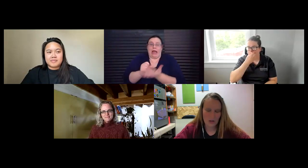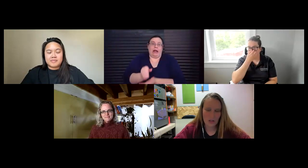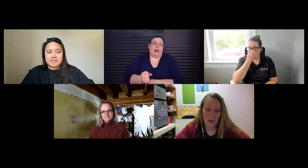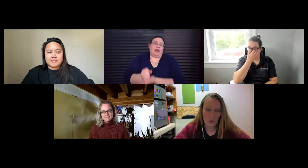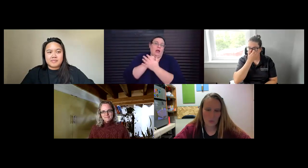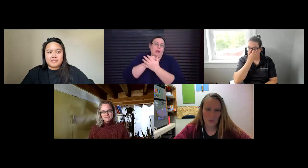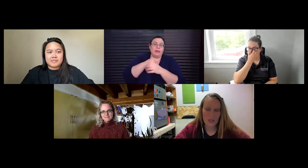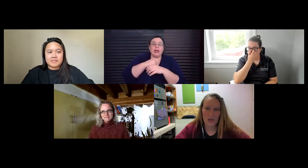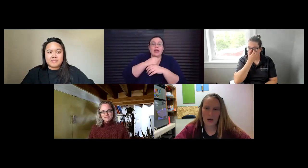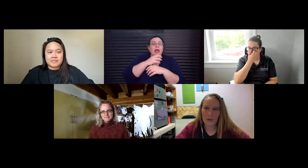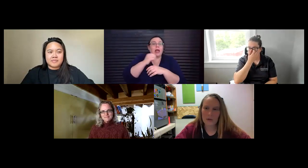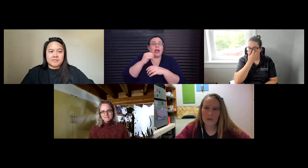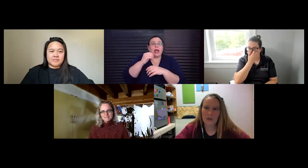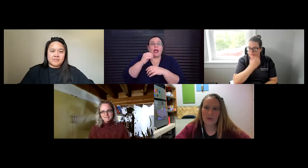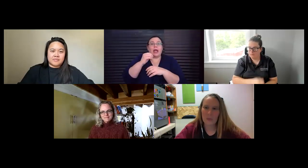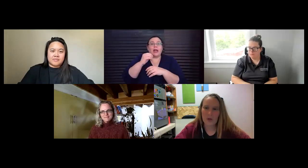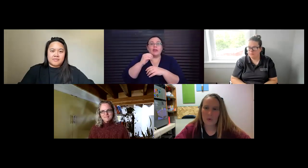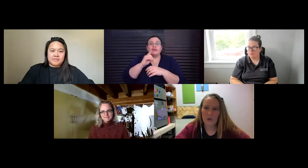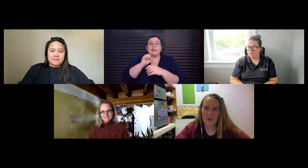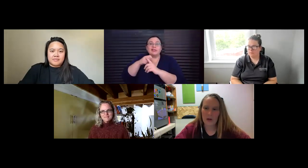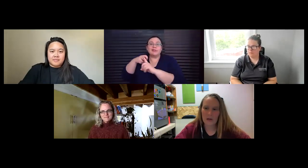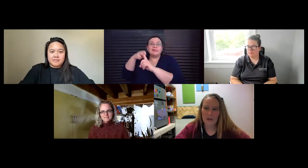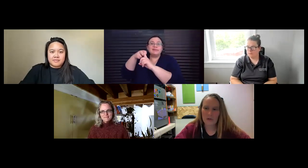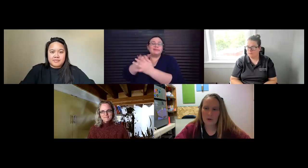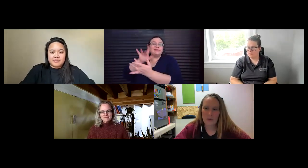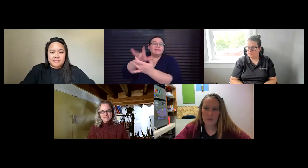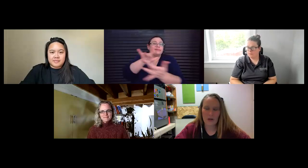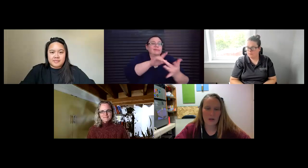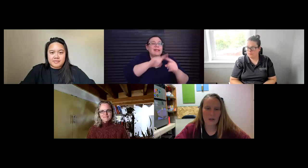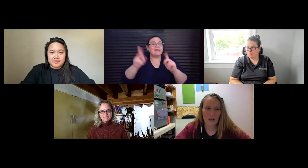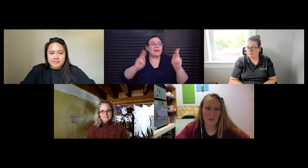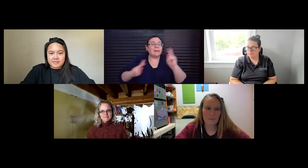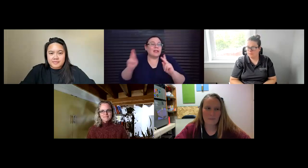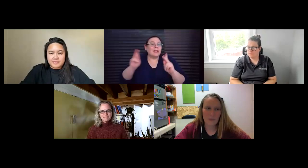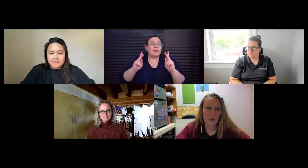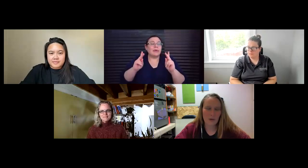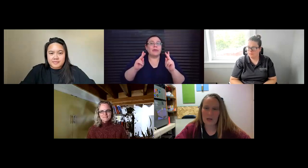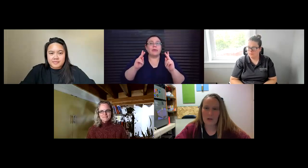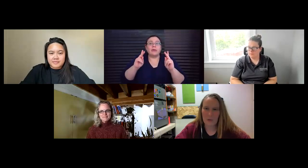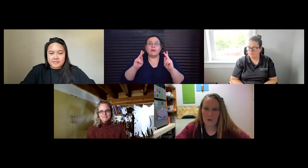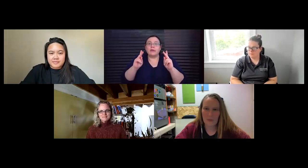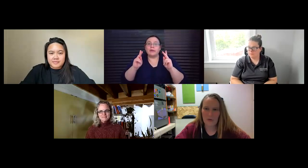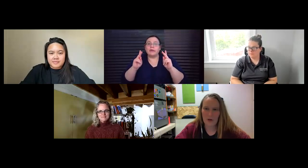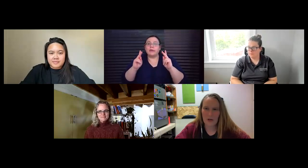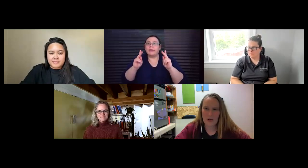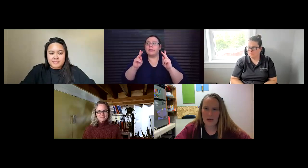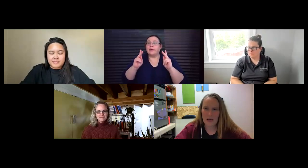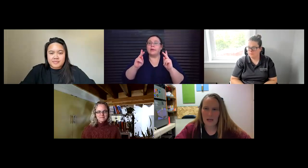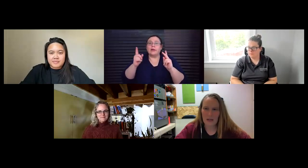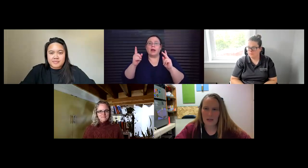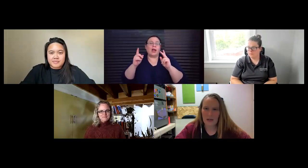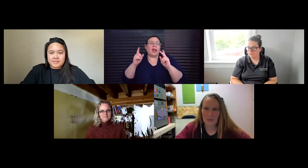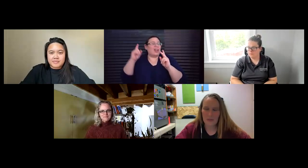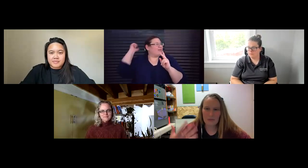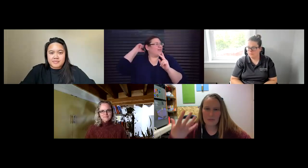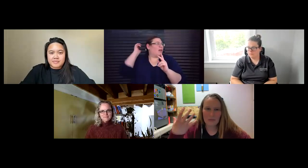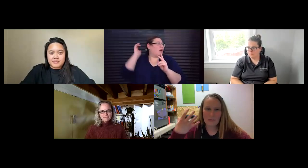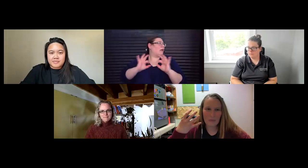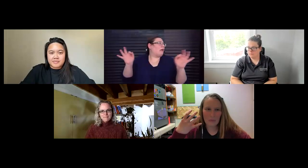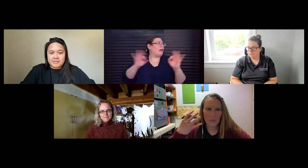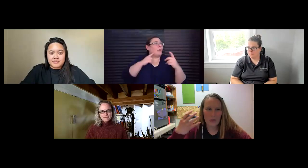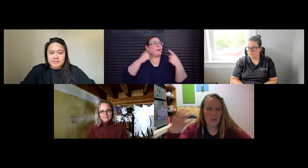And just like reaching out to different people that you don't think anything will come of it.